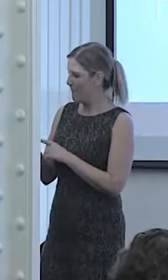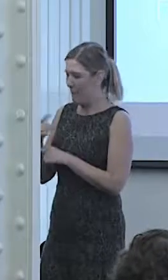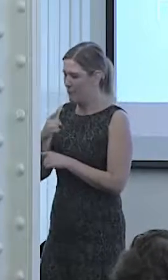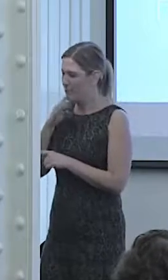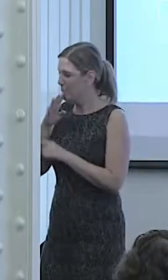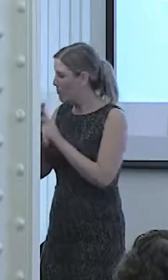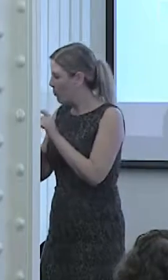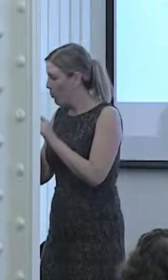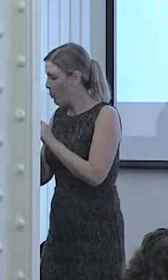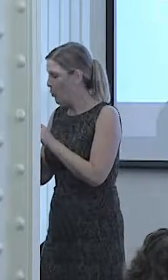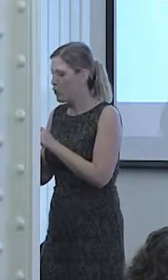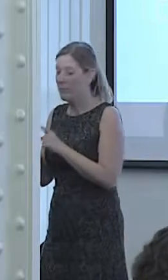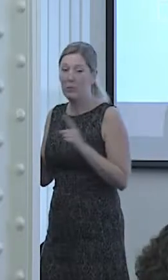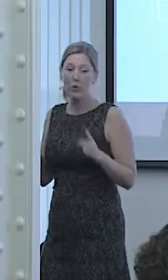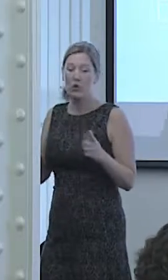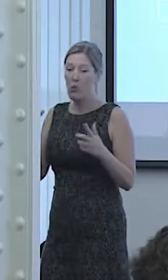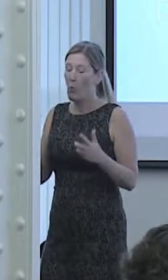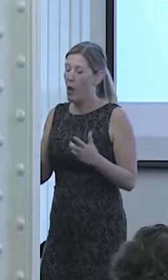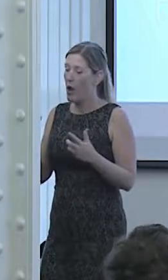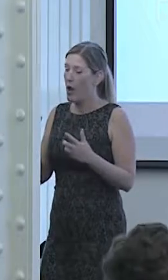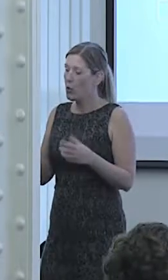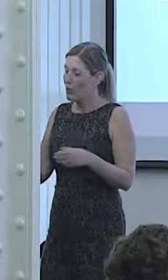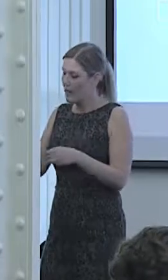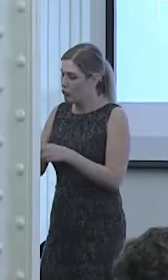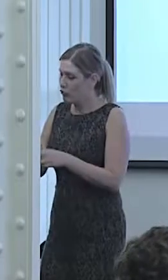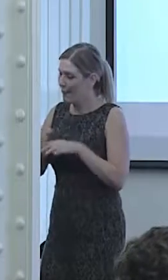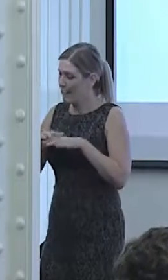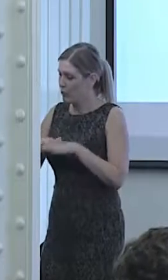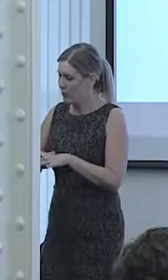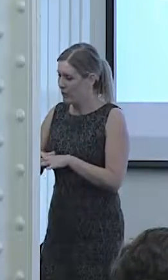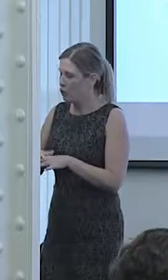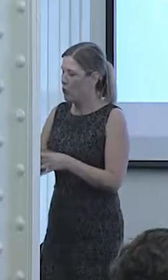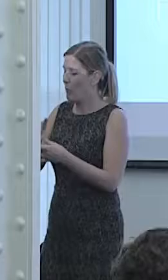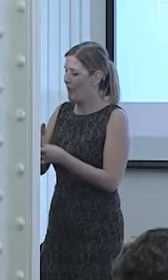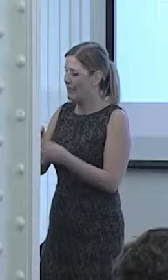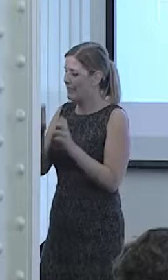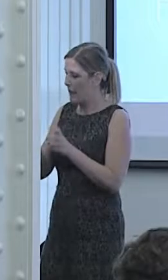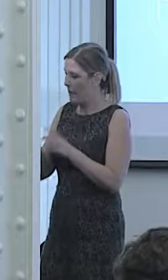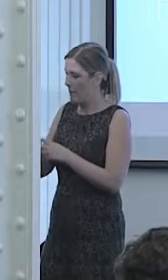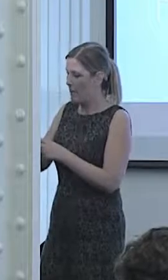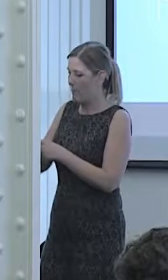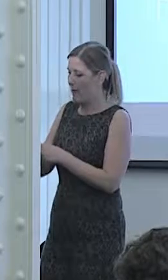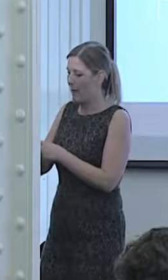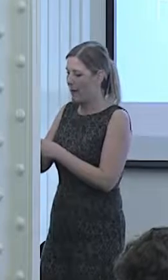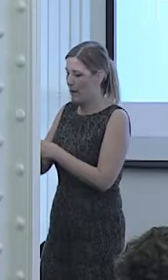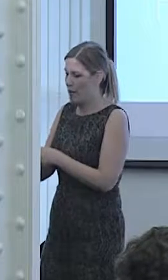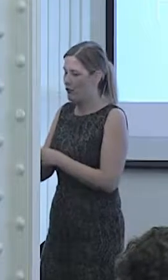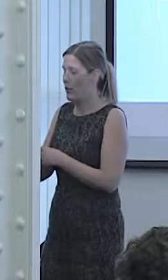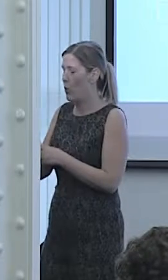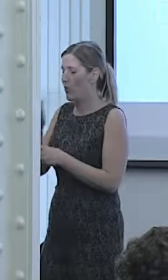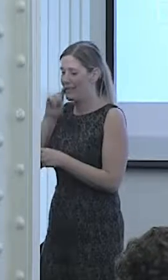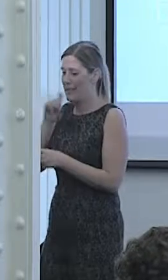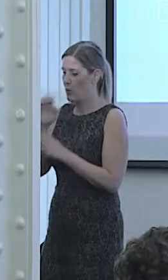as well as integrating introduction into topics such as, polyamory or sexual education reform.